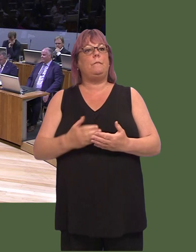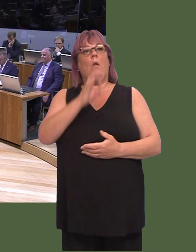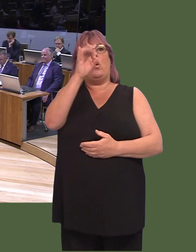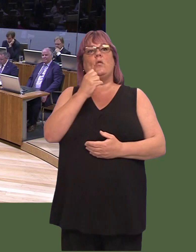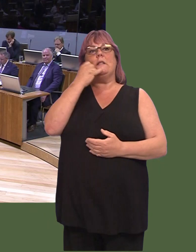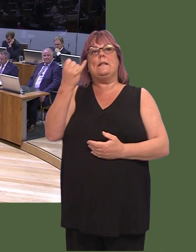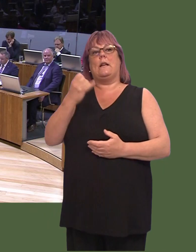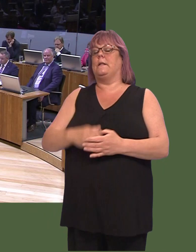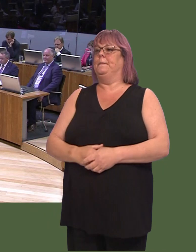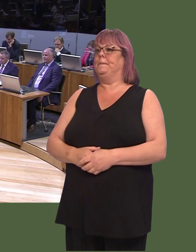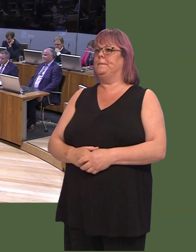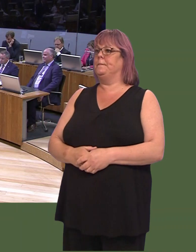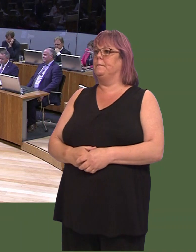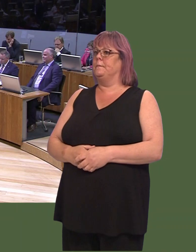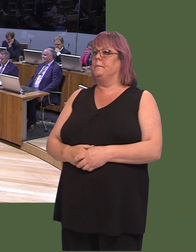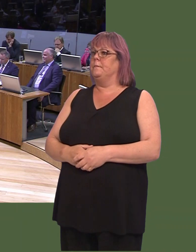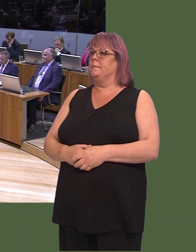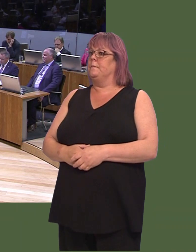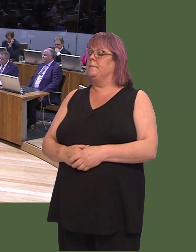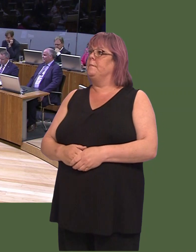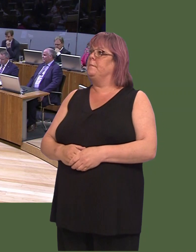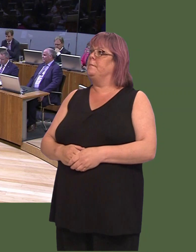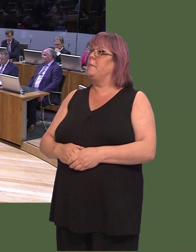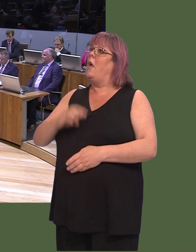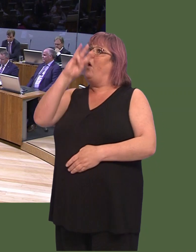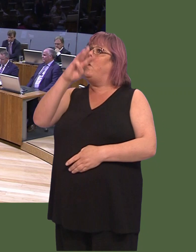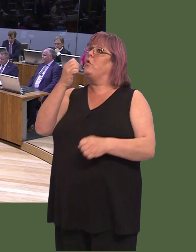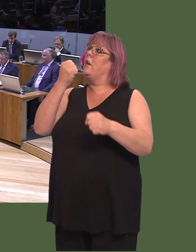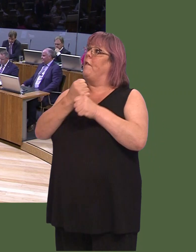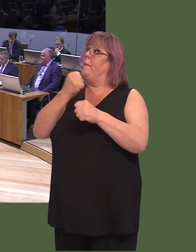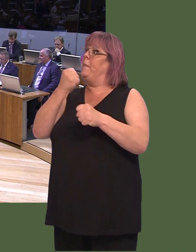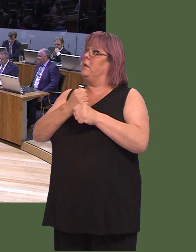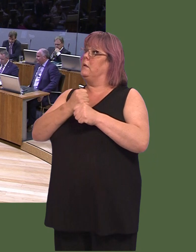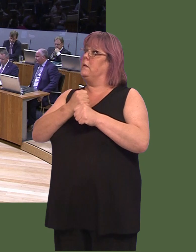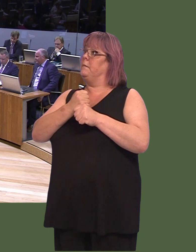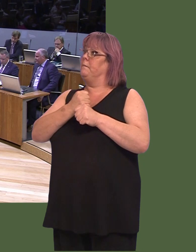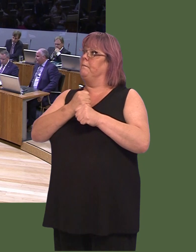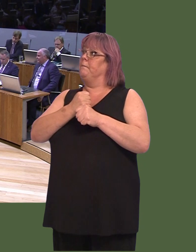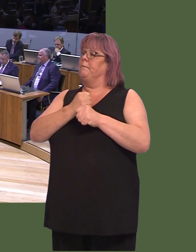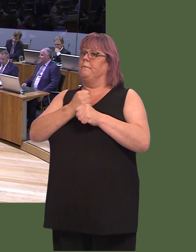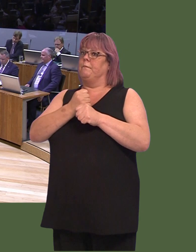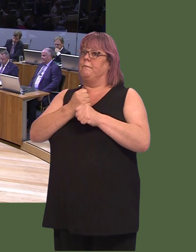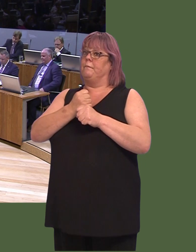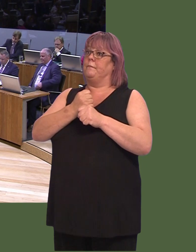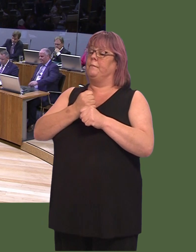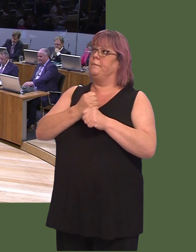Neil McEvoy AM: 6. A wnaiff y Prif Weinidog ddatganiad am ymdrechion Llywodraeth Cymru i annog Llywodraeth y DU